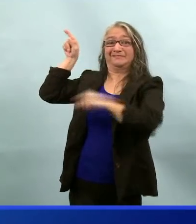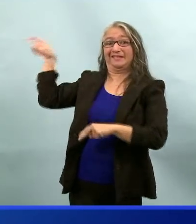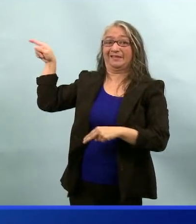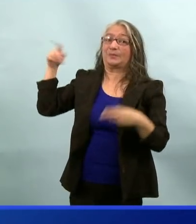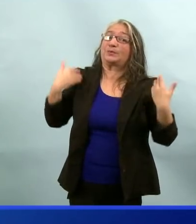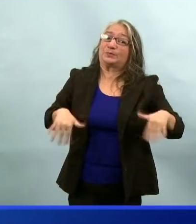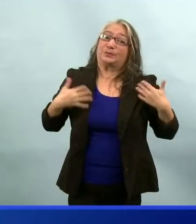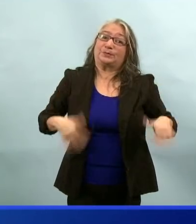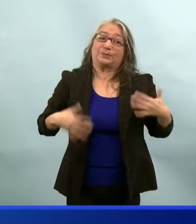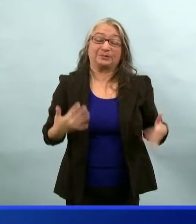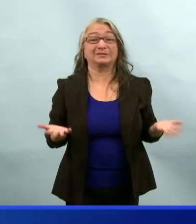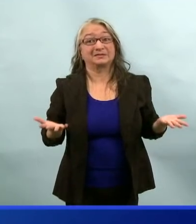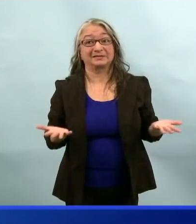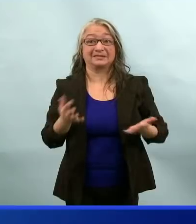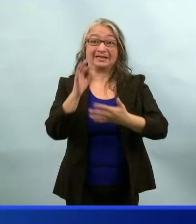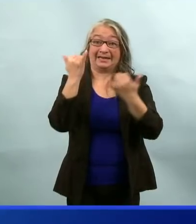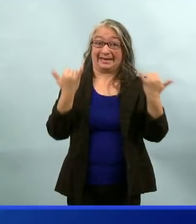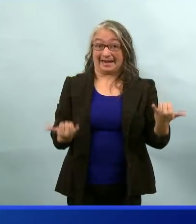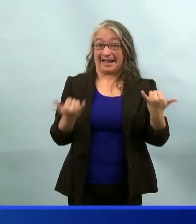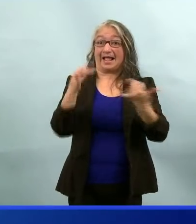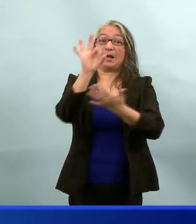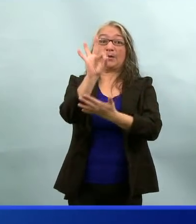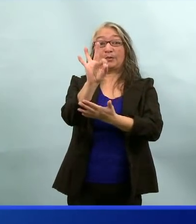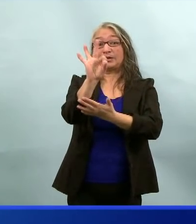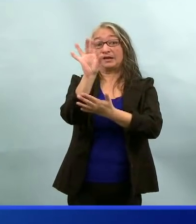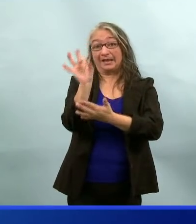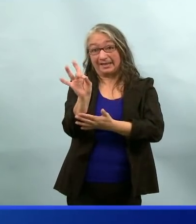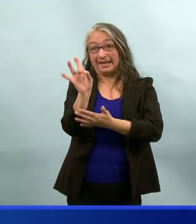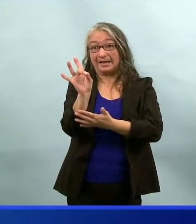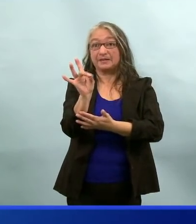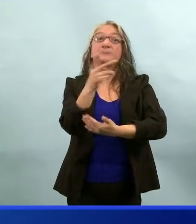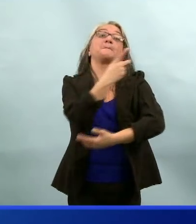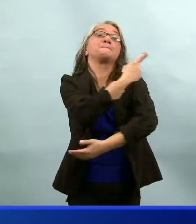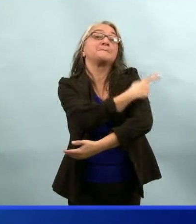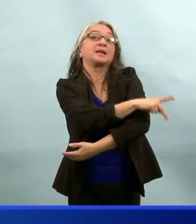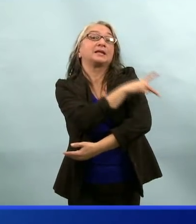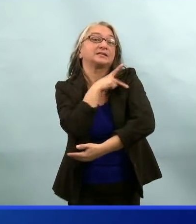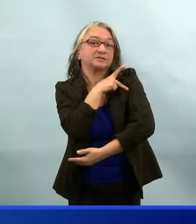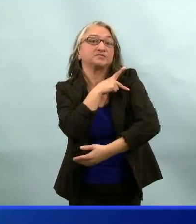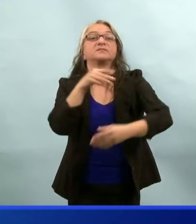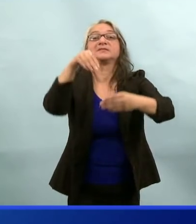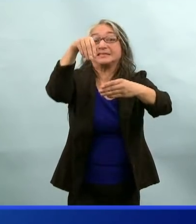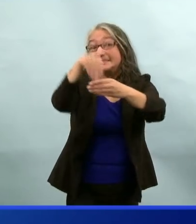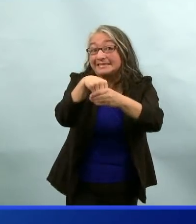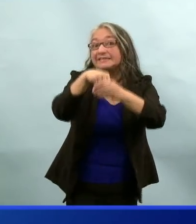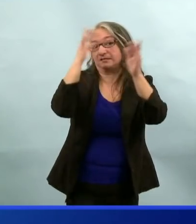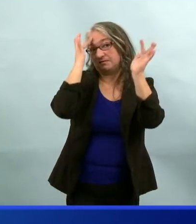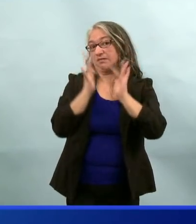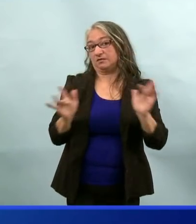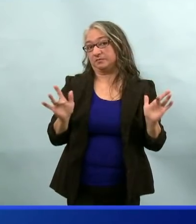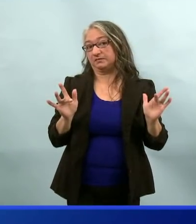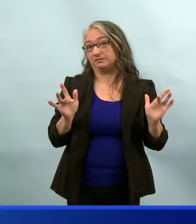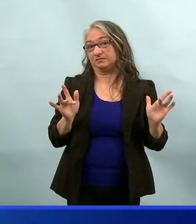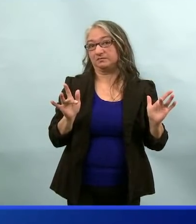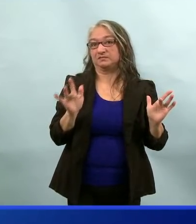in our hospitals this is 26 beds over and above our normal pre-covered baseline capacity for